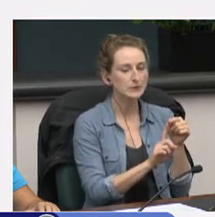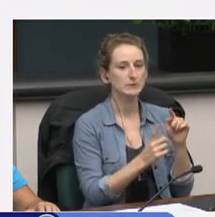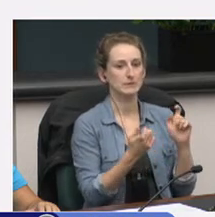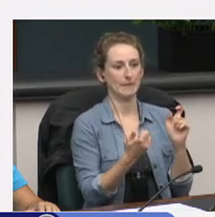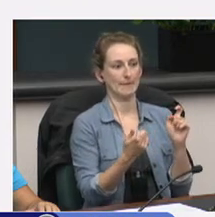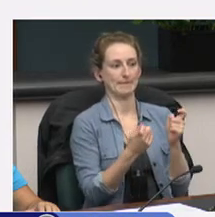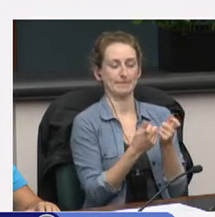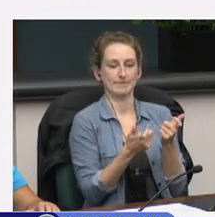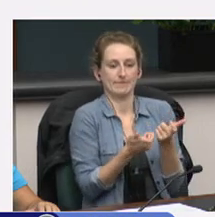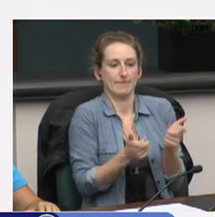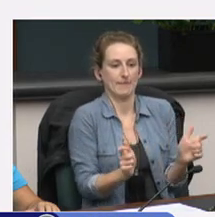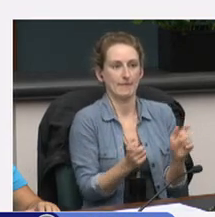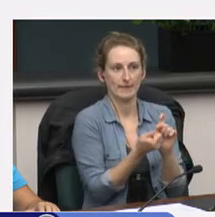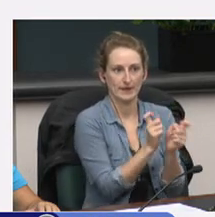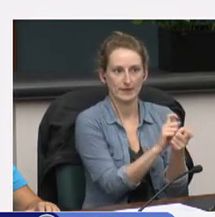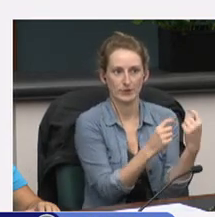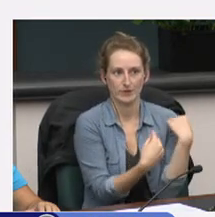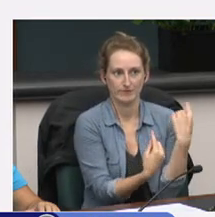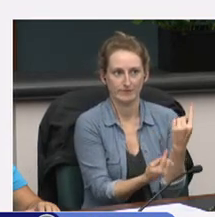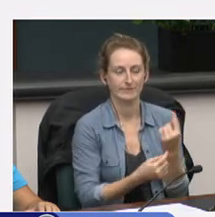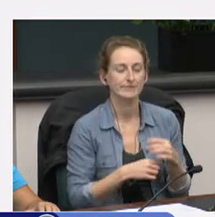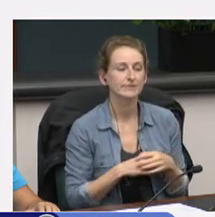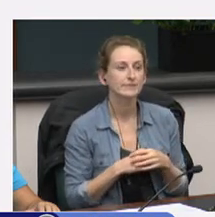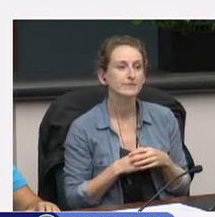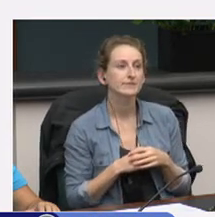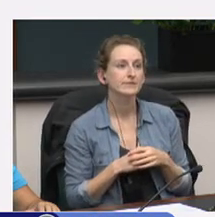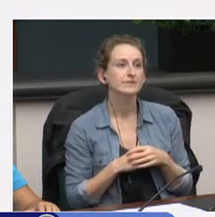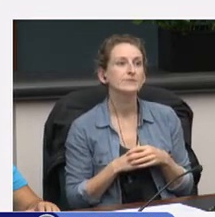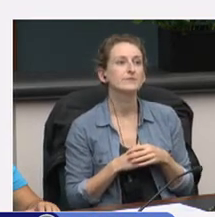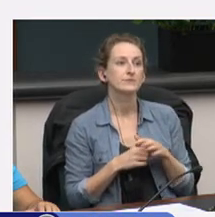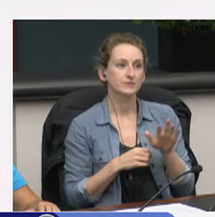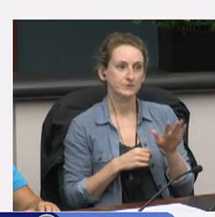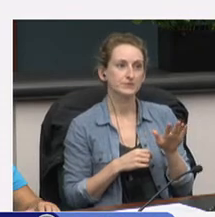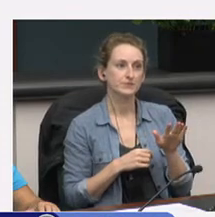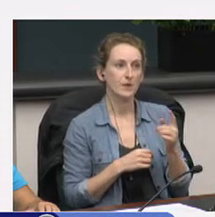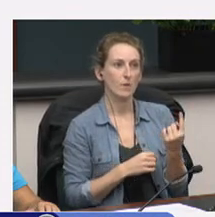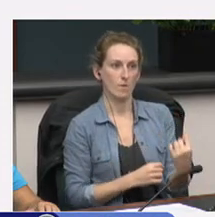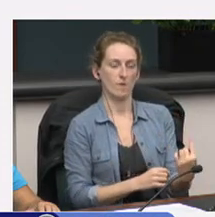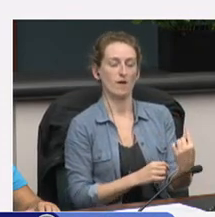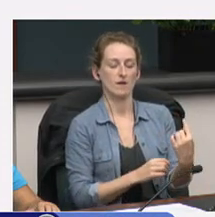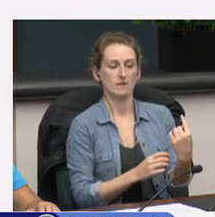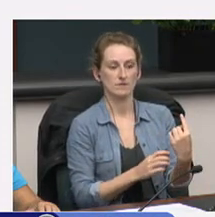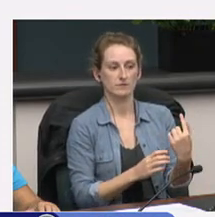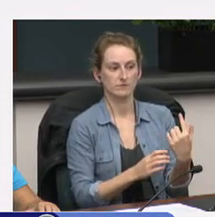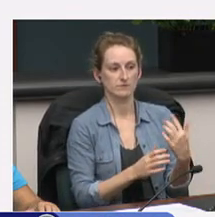incentives as you know one of the main points of the you do is trying to